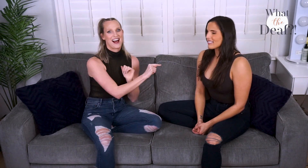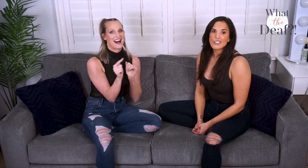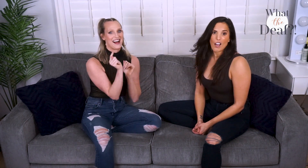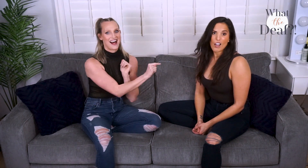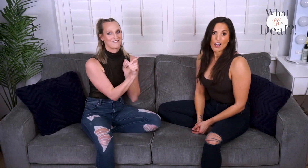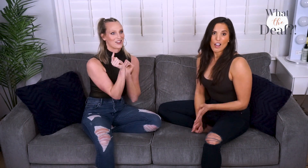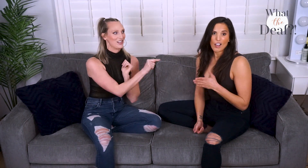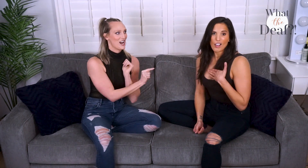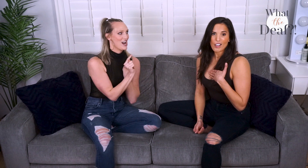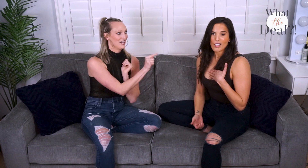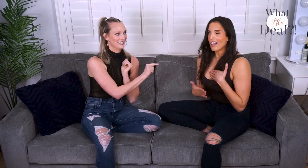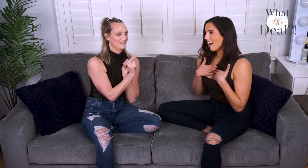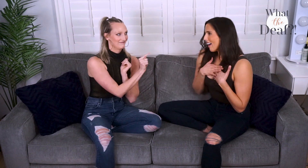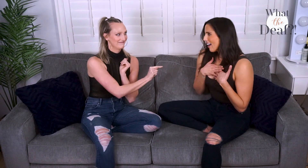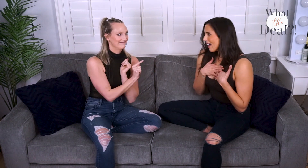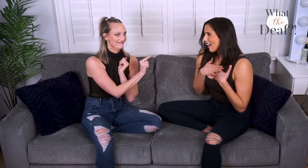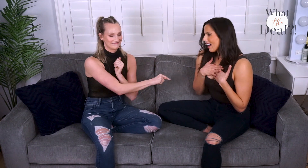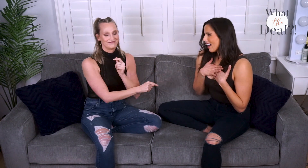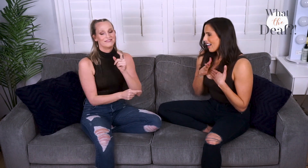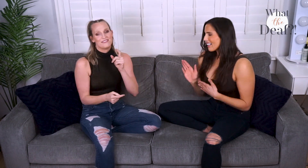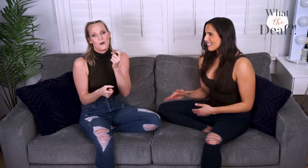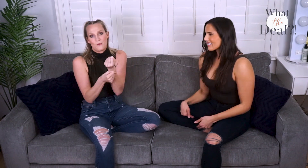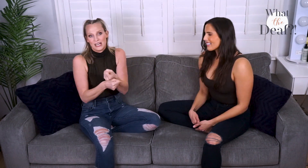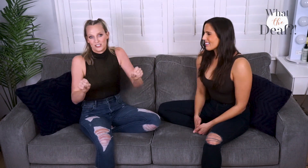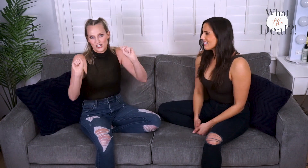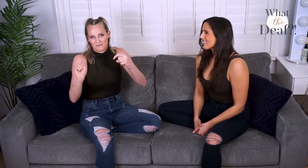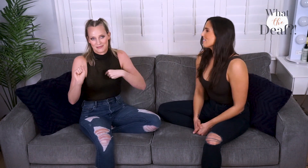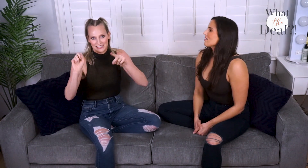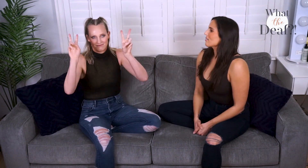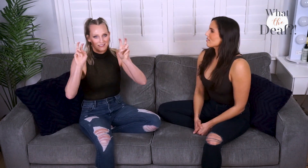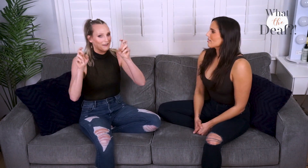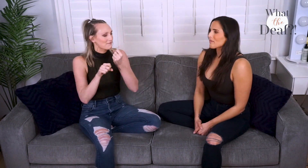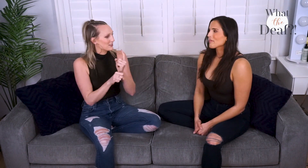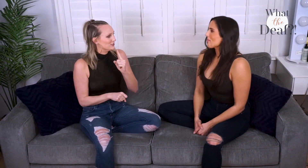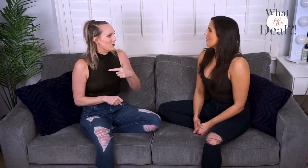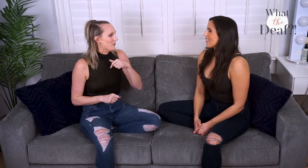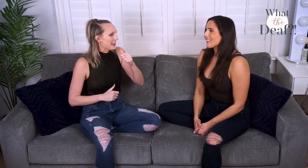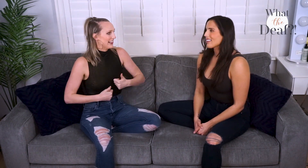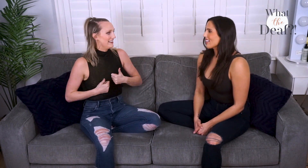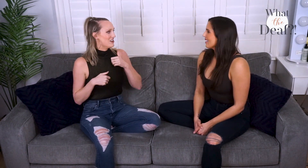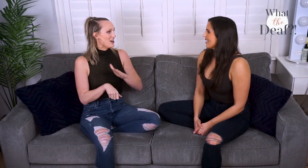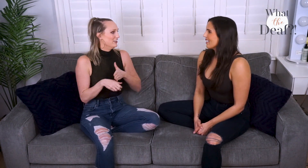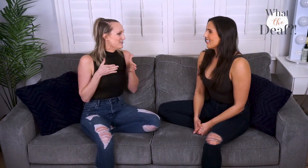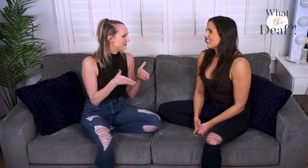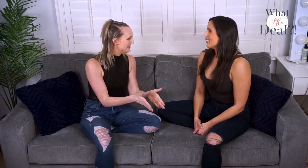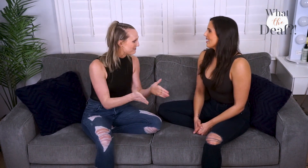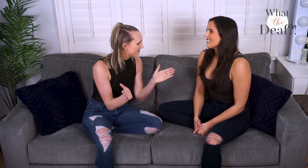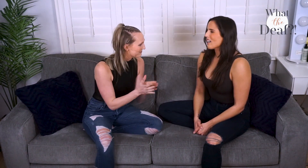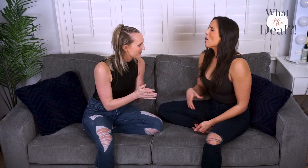like this gal over here. Aww. Who rescued me, and made sure that I wasn't living on the streets.